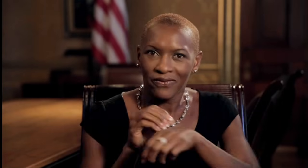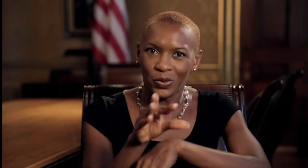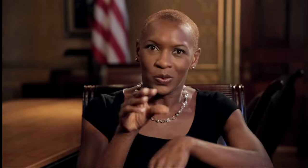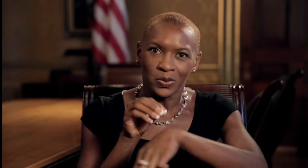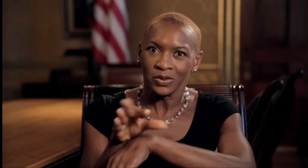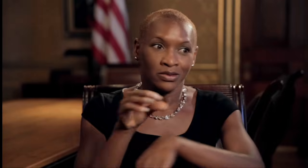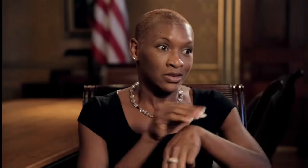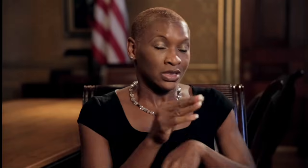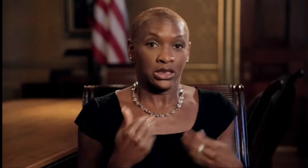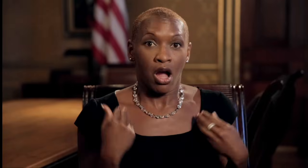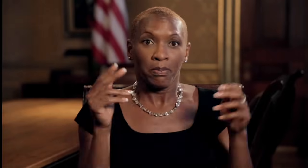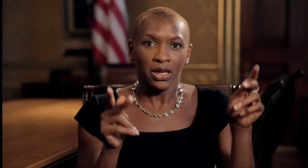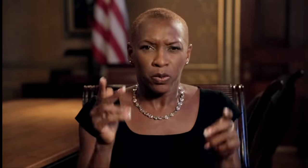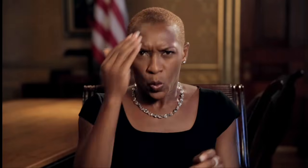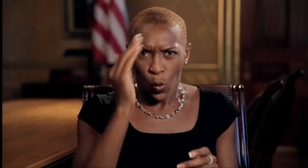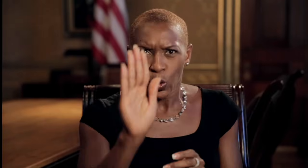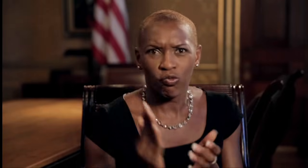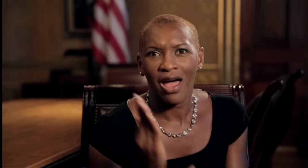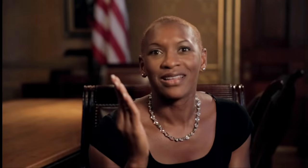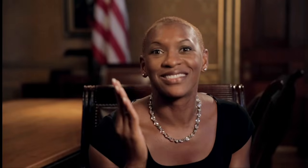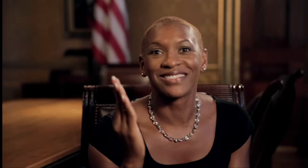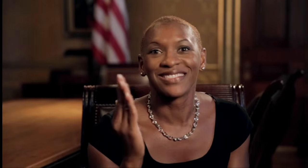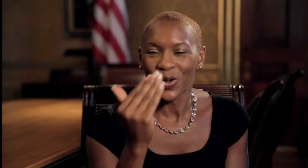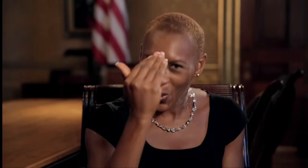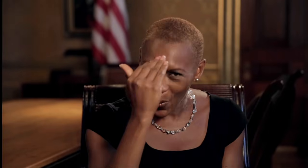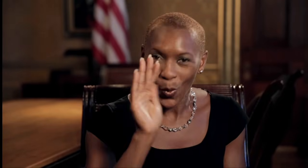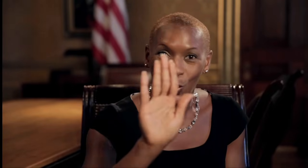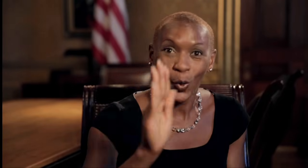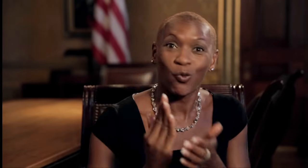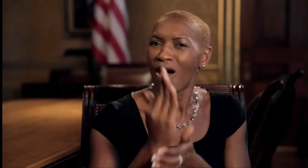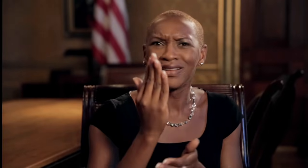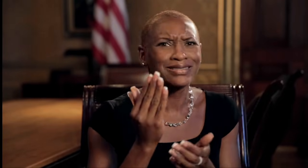So my advice to young people is always: Know your rights. Know your rights.